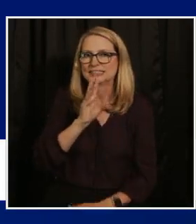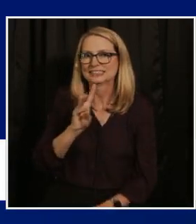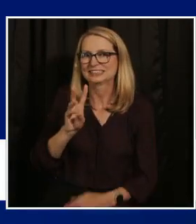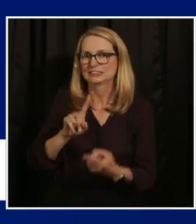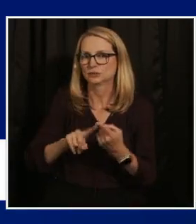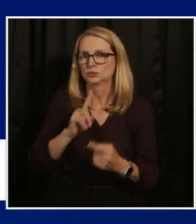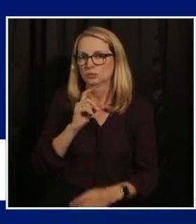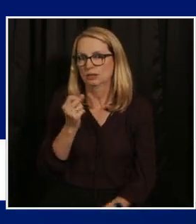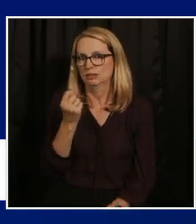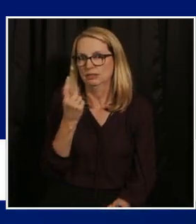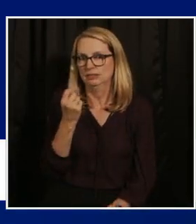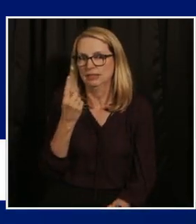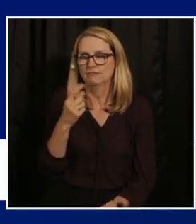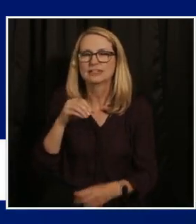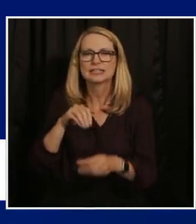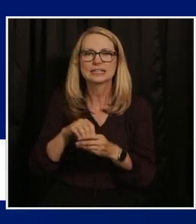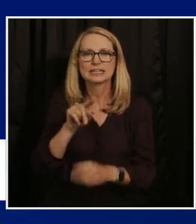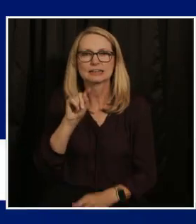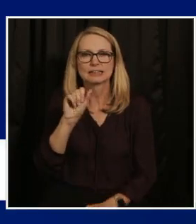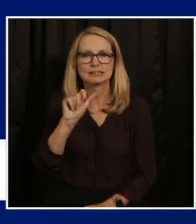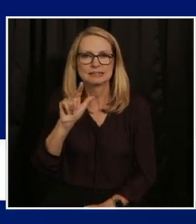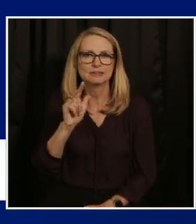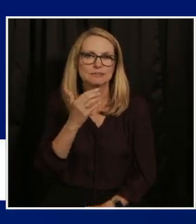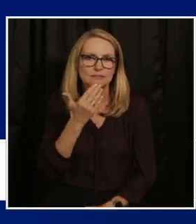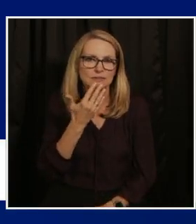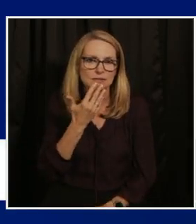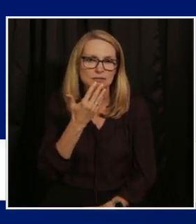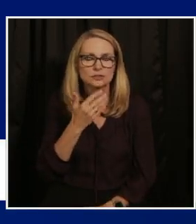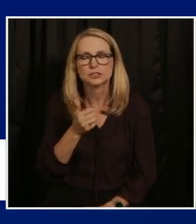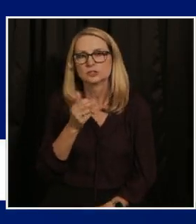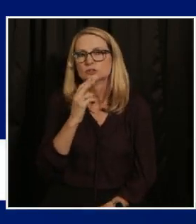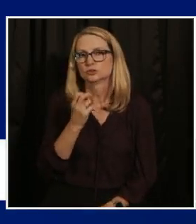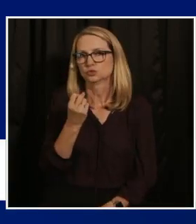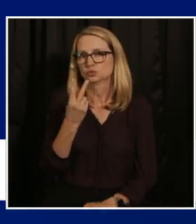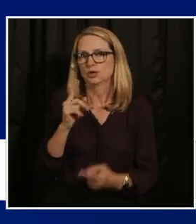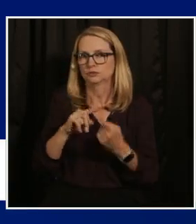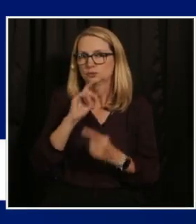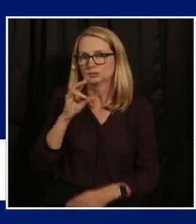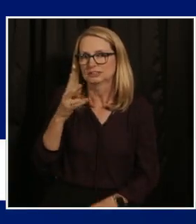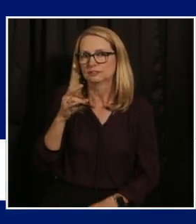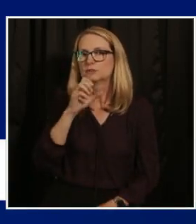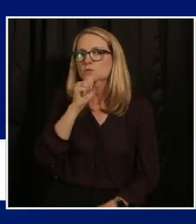in a teal color and then children 12 to 17 shown in orange you'll see that our 18 plus our adult